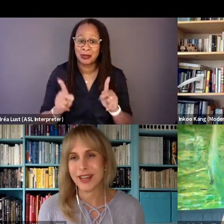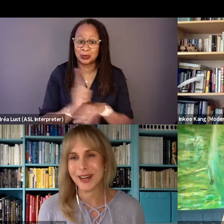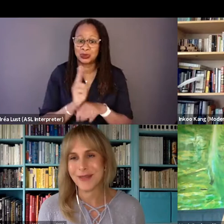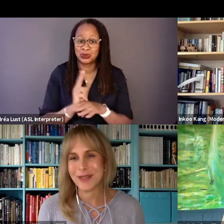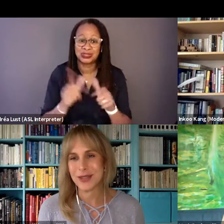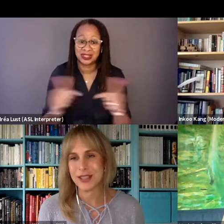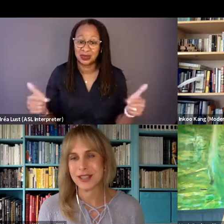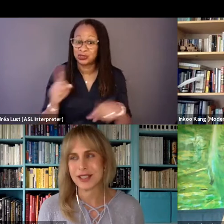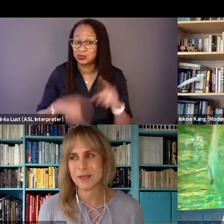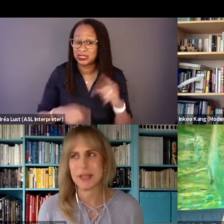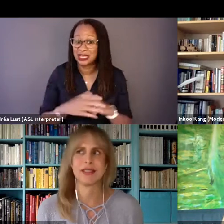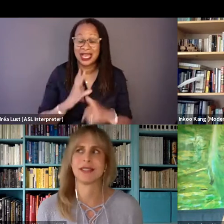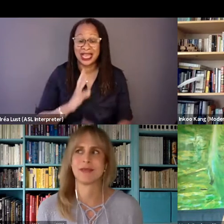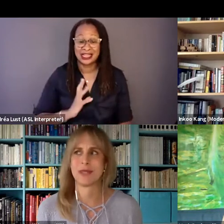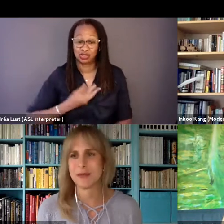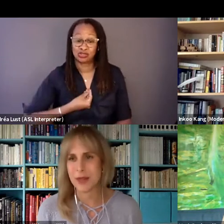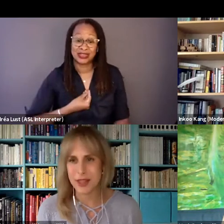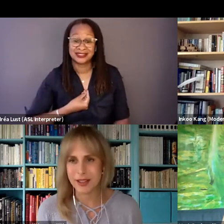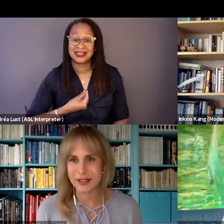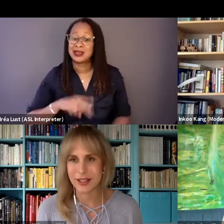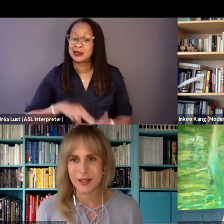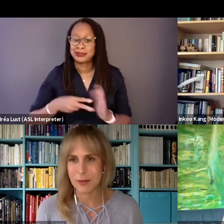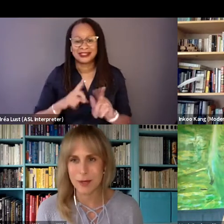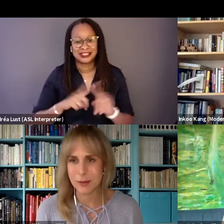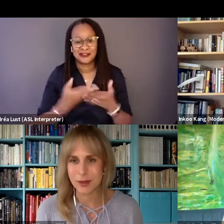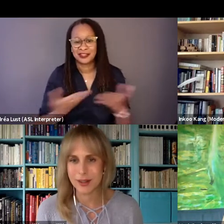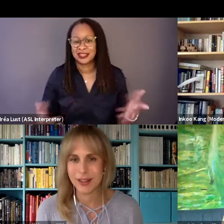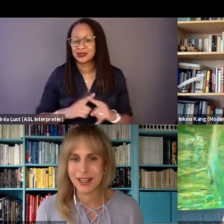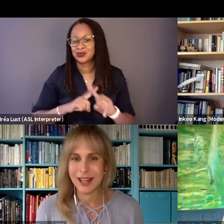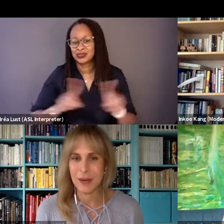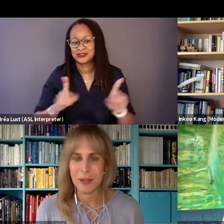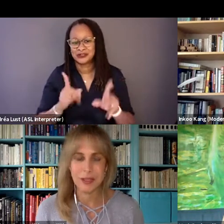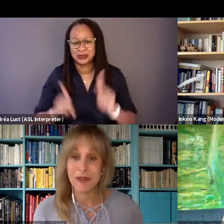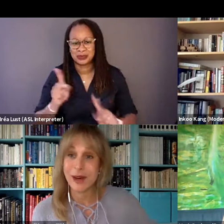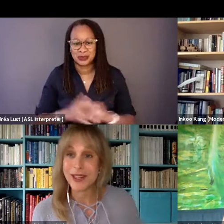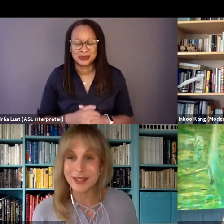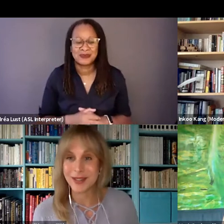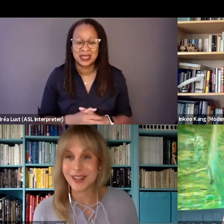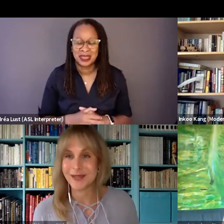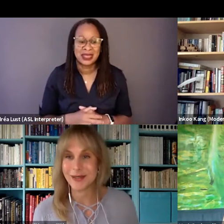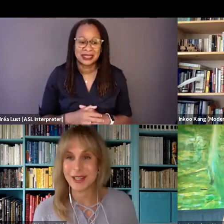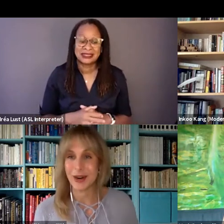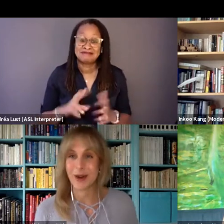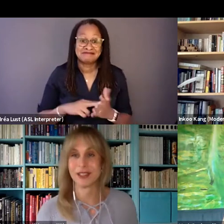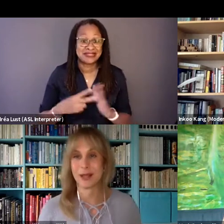and transness means different things to different people. It means something very different for Dick Carlson,